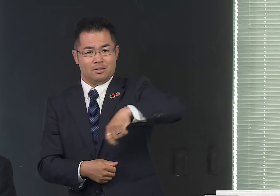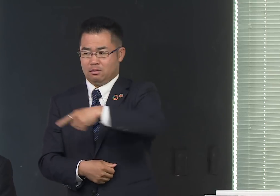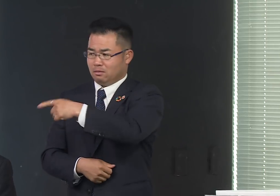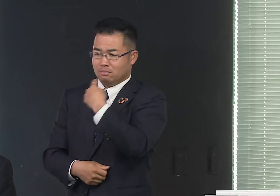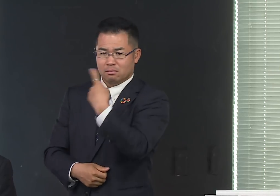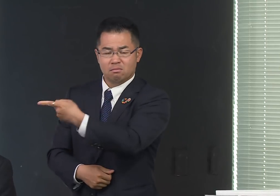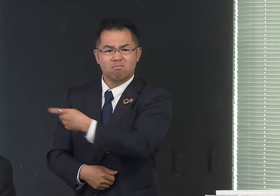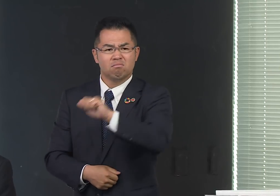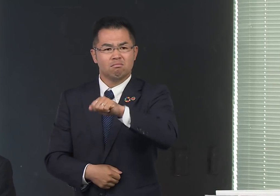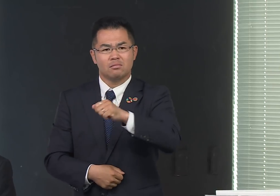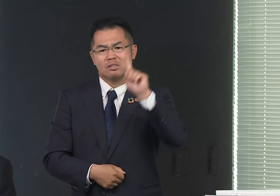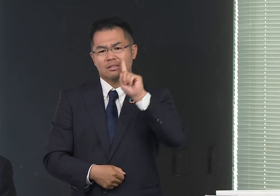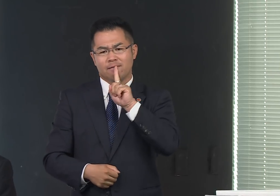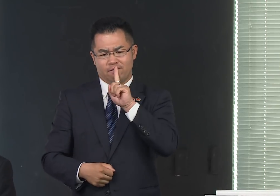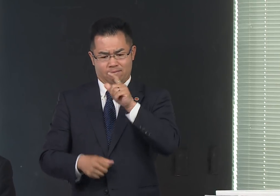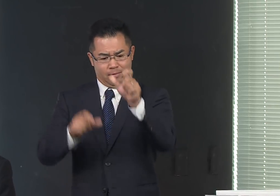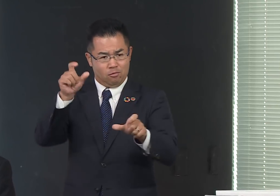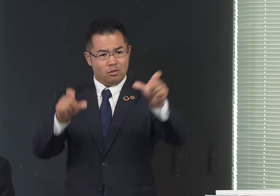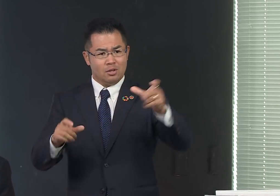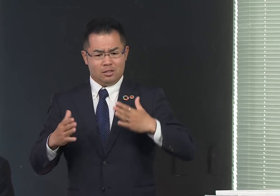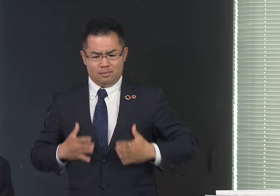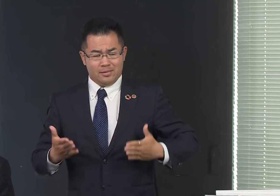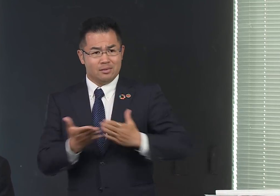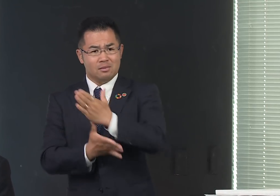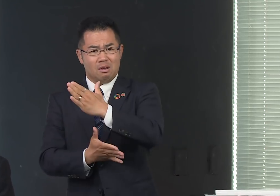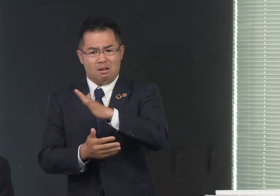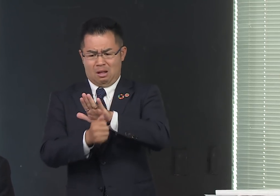Deaf people and hearing people all over the world trying to make